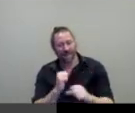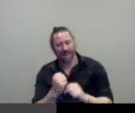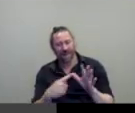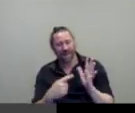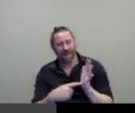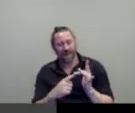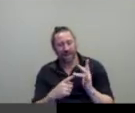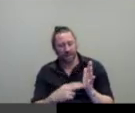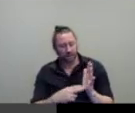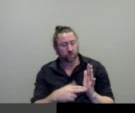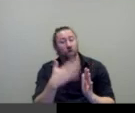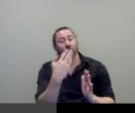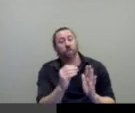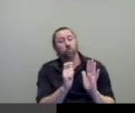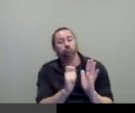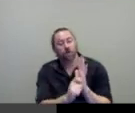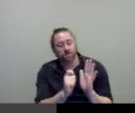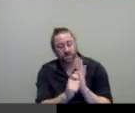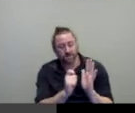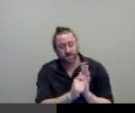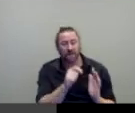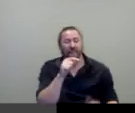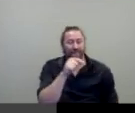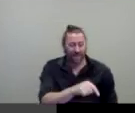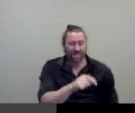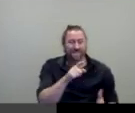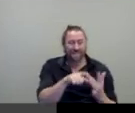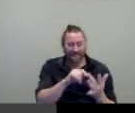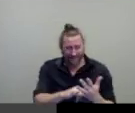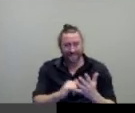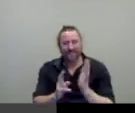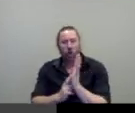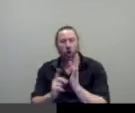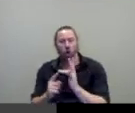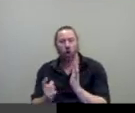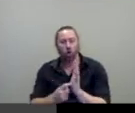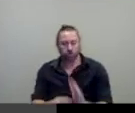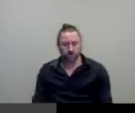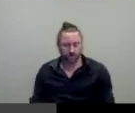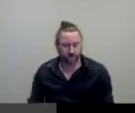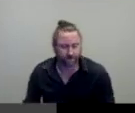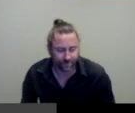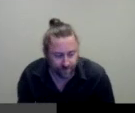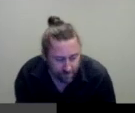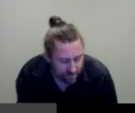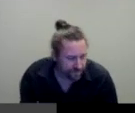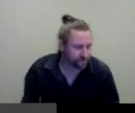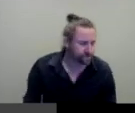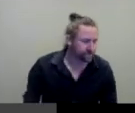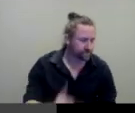the written word this is not let's have a look at our answers what do we think she's trying to say